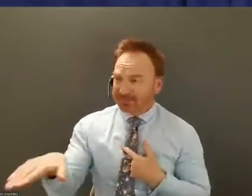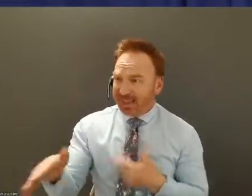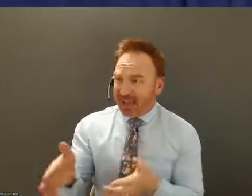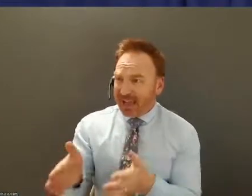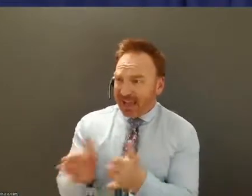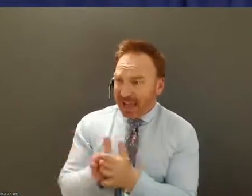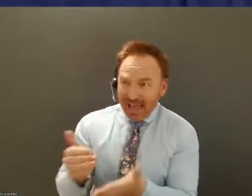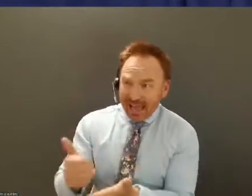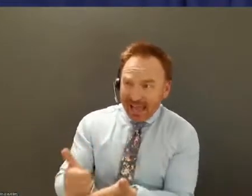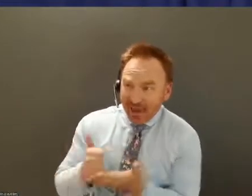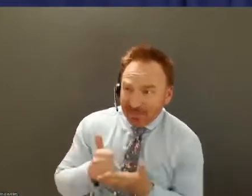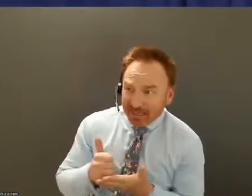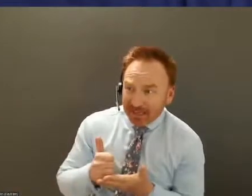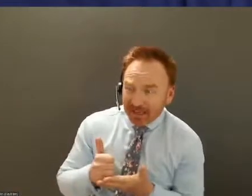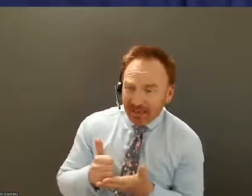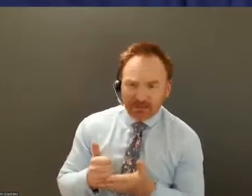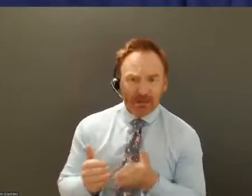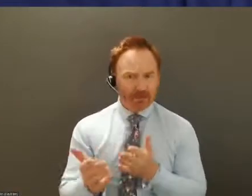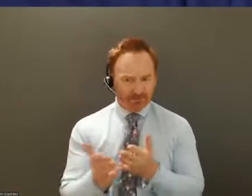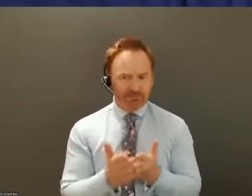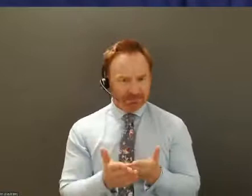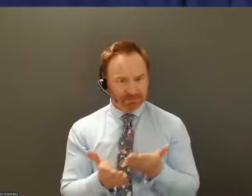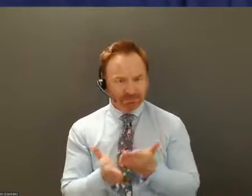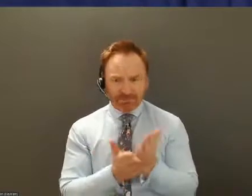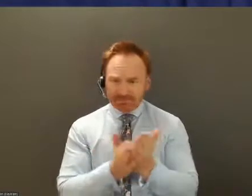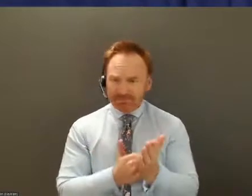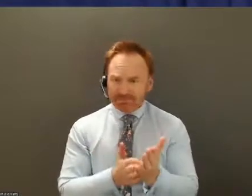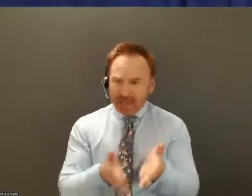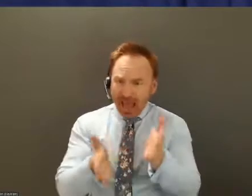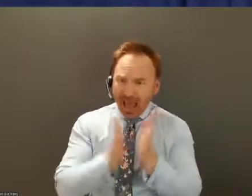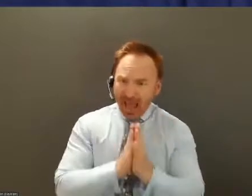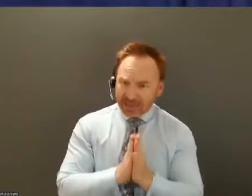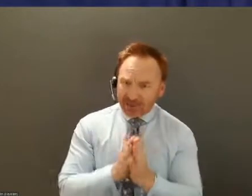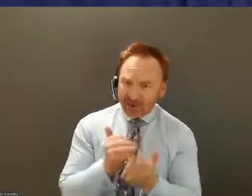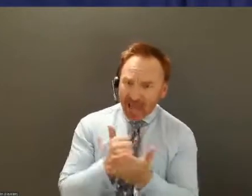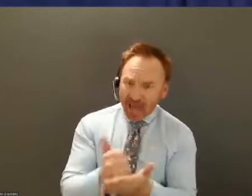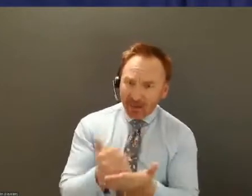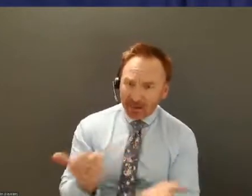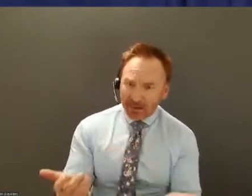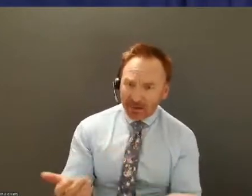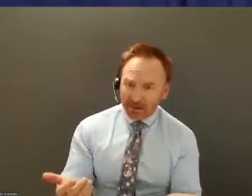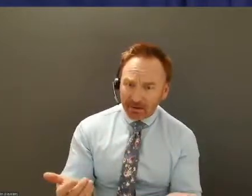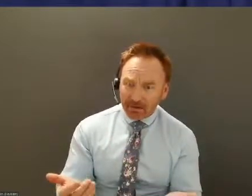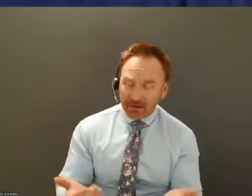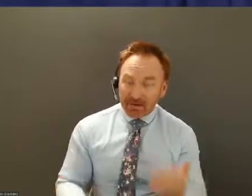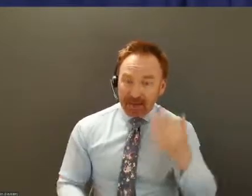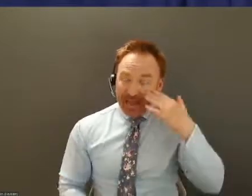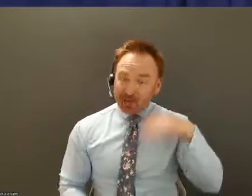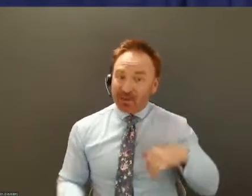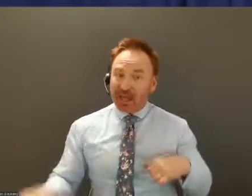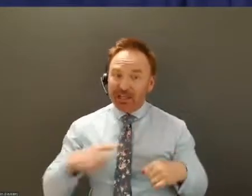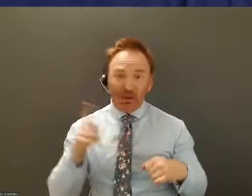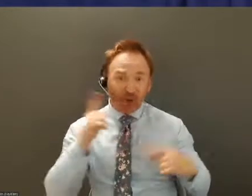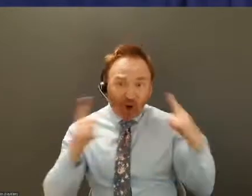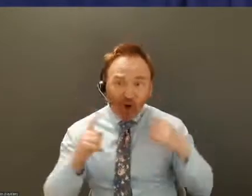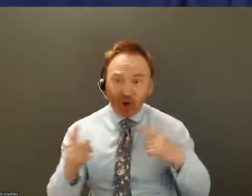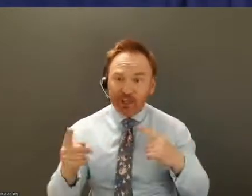in an outbreak situations some of those things seem farther away than ever.